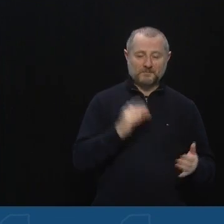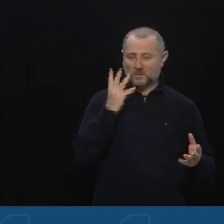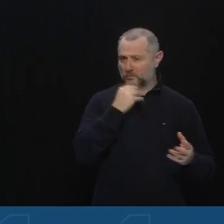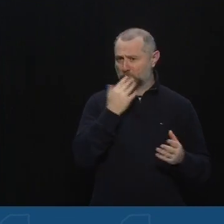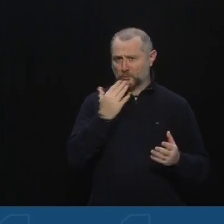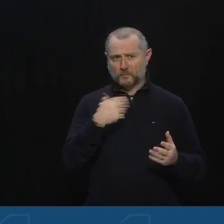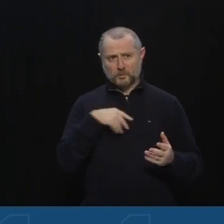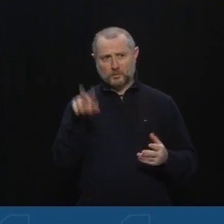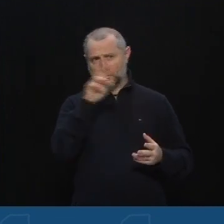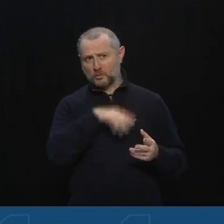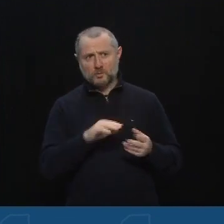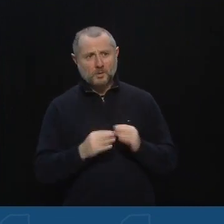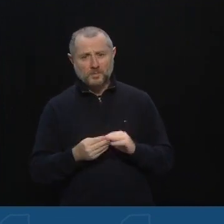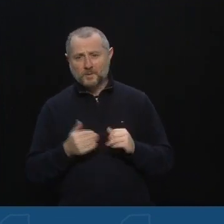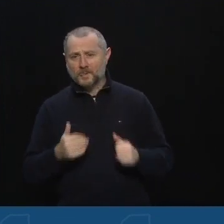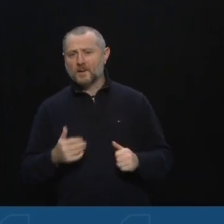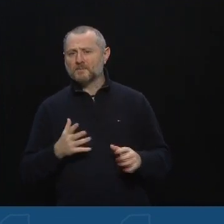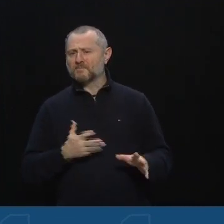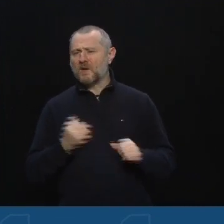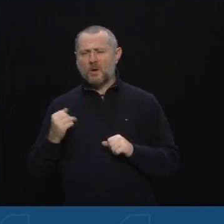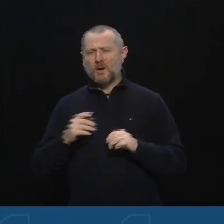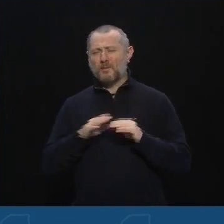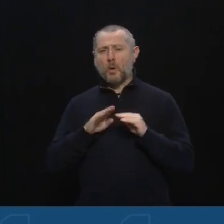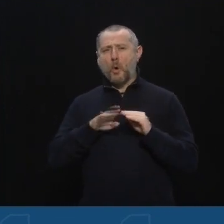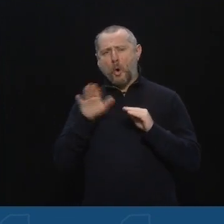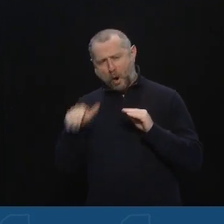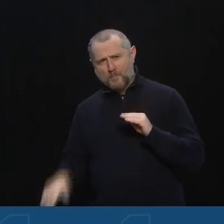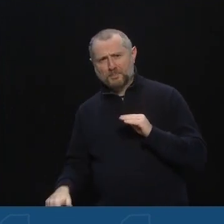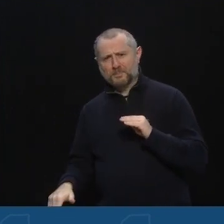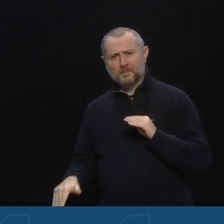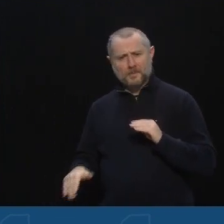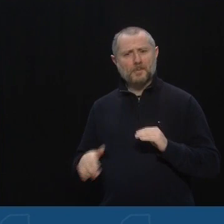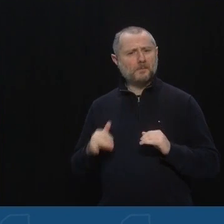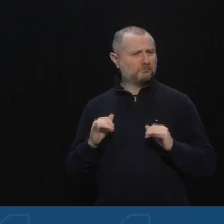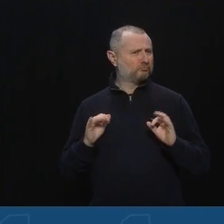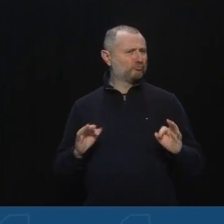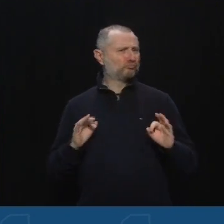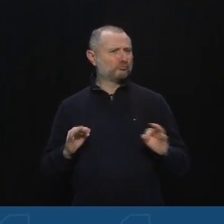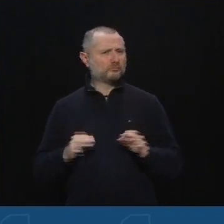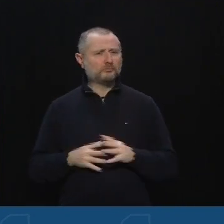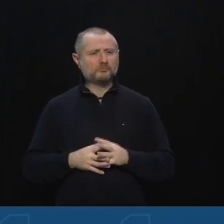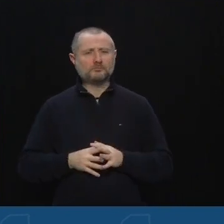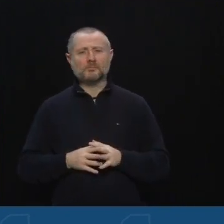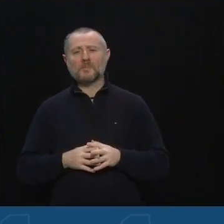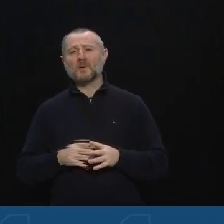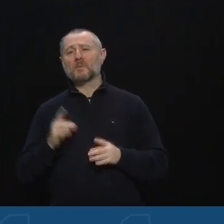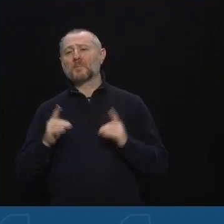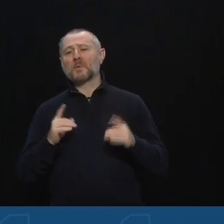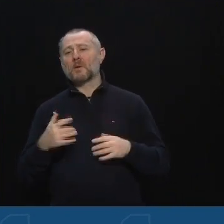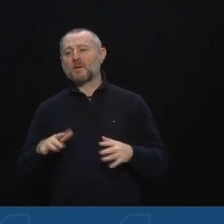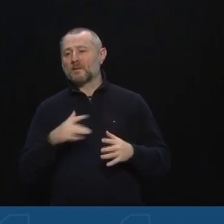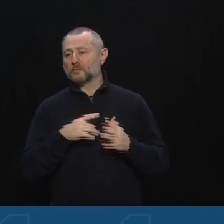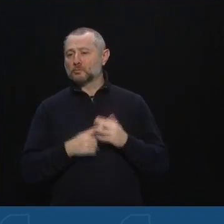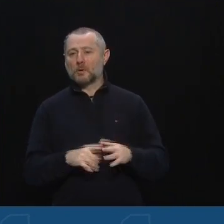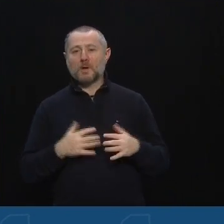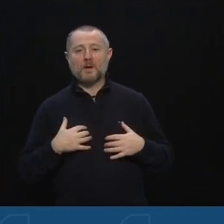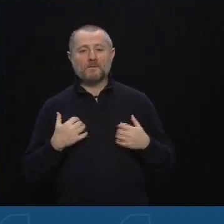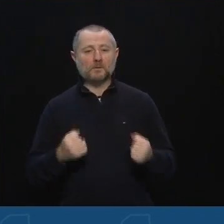BUT AGAIN, THE HOSPITAL ADMISSIONS, THOSE ARE BEAUTIFUL SIGHTS TO ME AS WELL. LOOK AT HOW WE'VE DECLINED SO